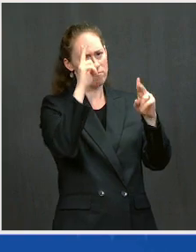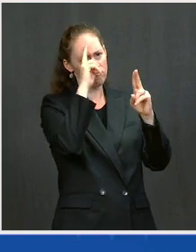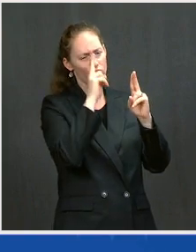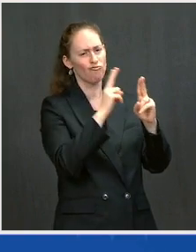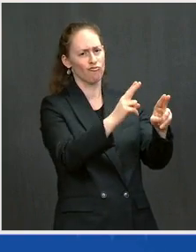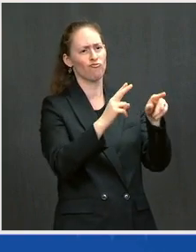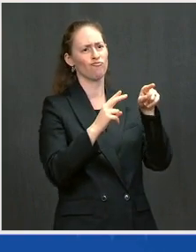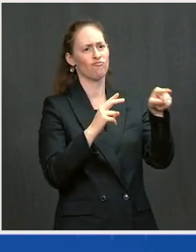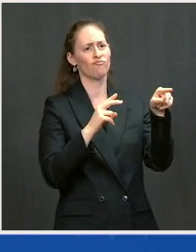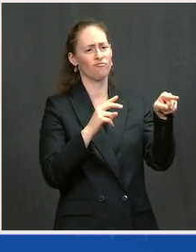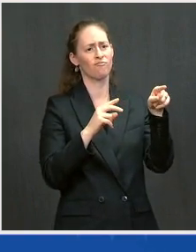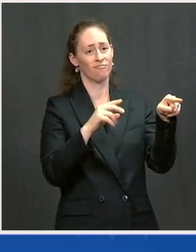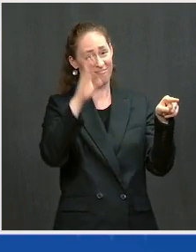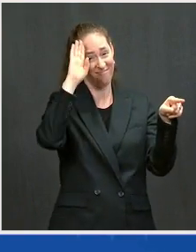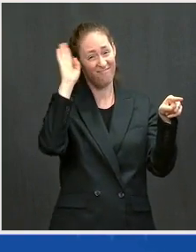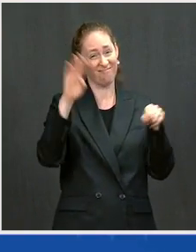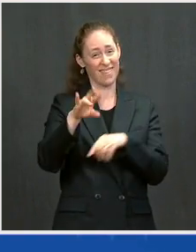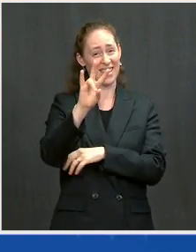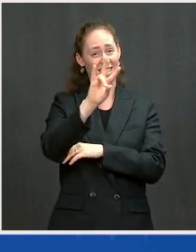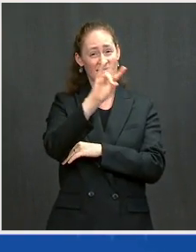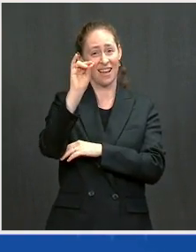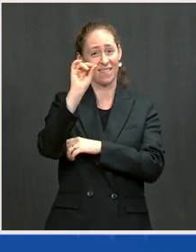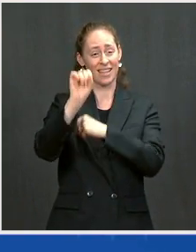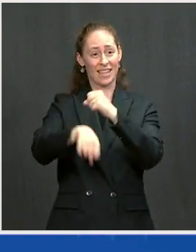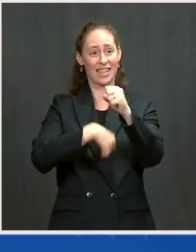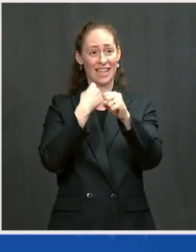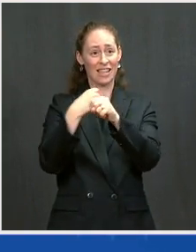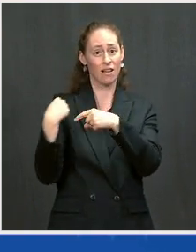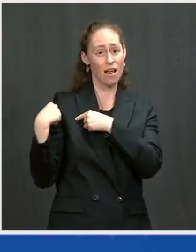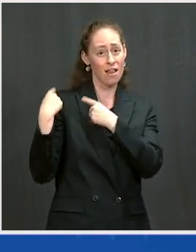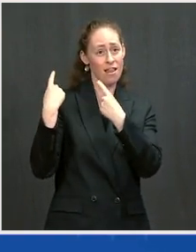Seventy years ago on a frozen hilltop deep in what is now North Korea,